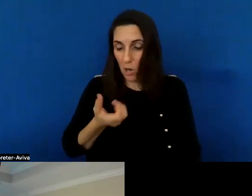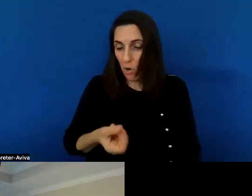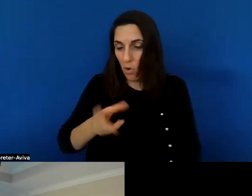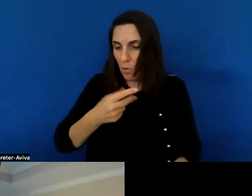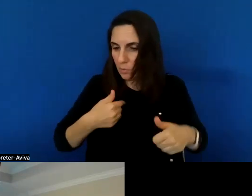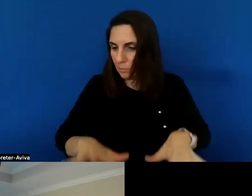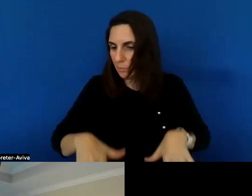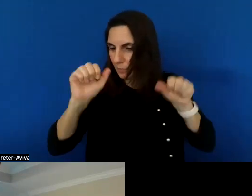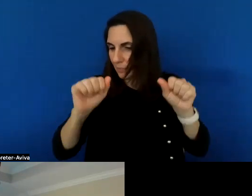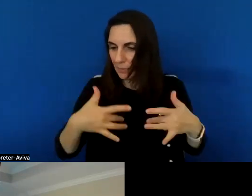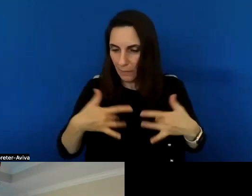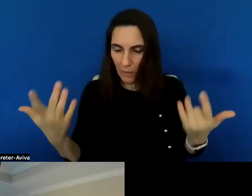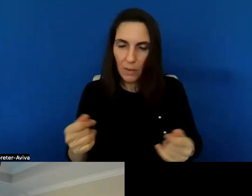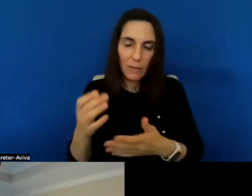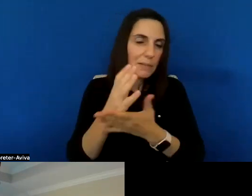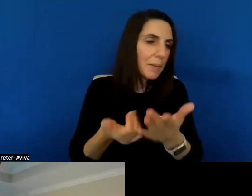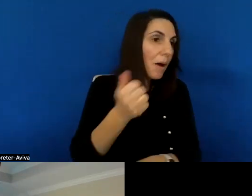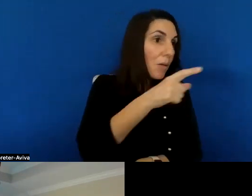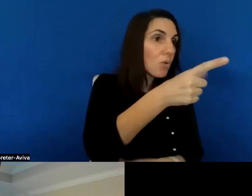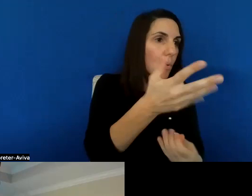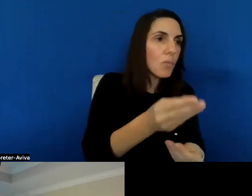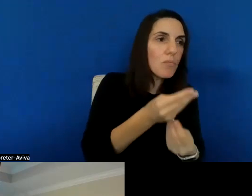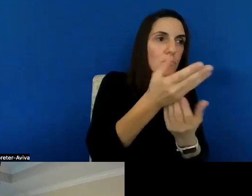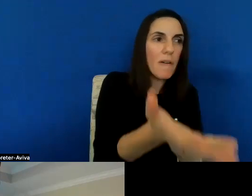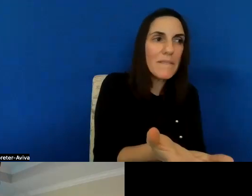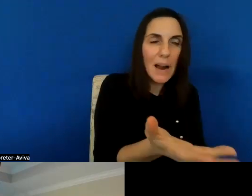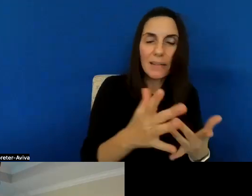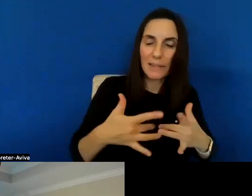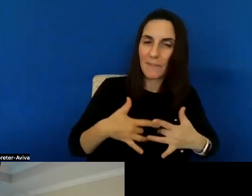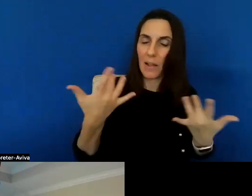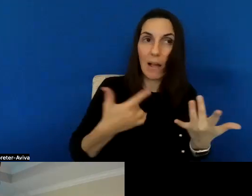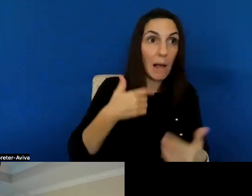ones that you know you guys have provided me that I wasn't aware of in our own community.